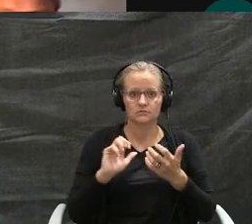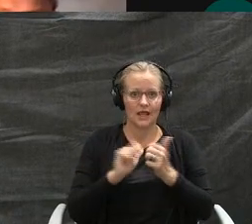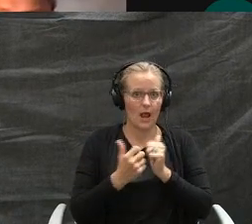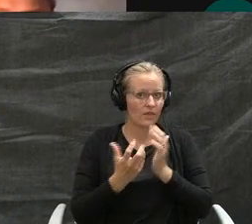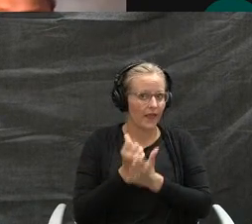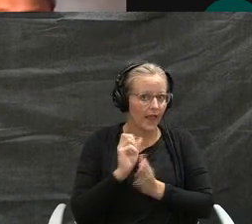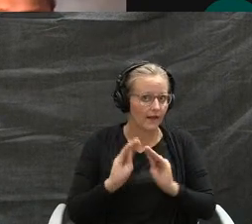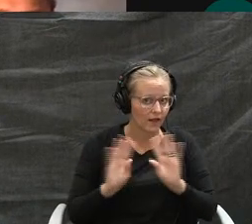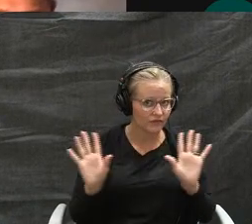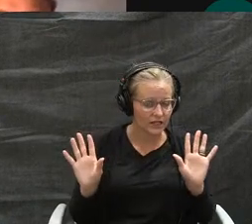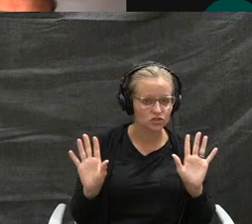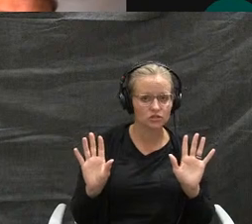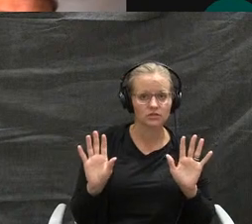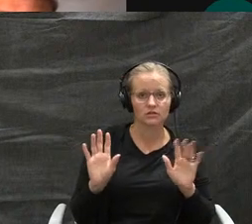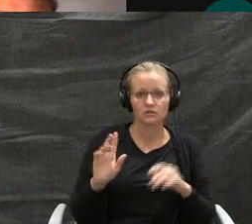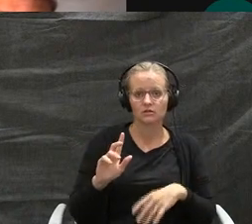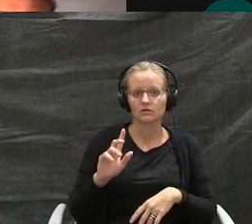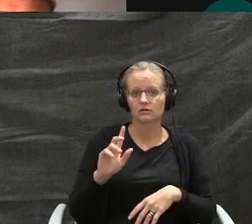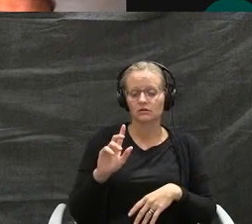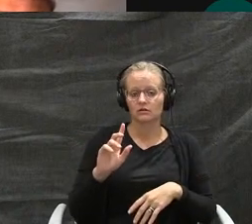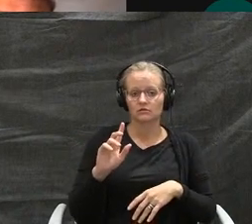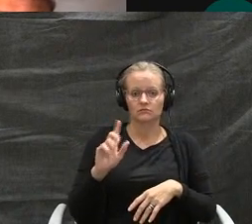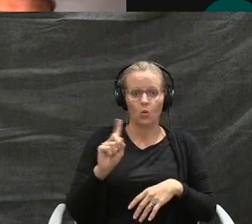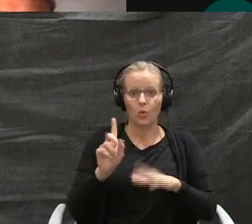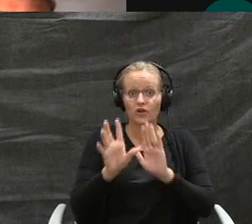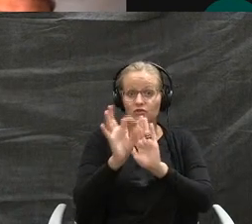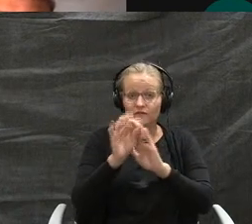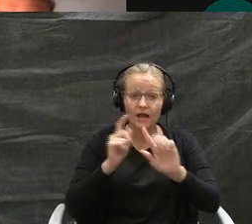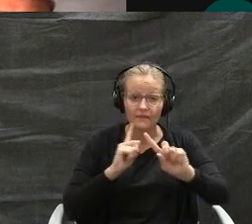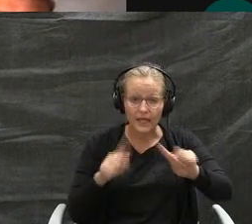and get clarification an where they can be pointed to?